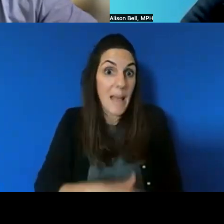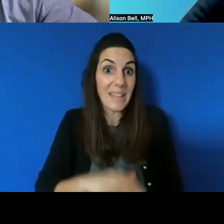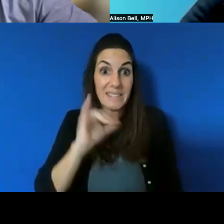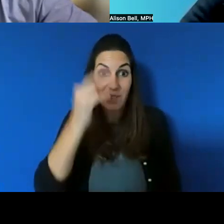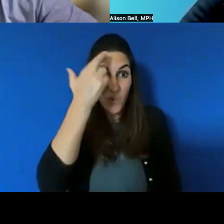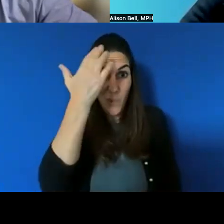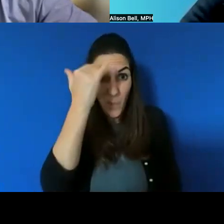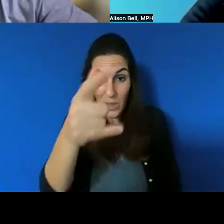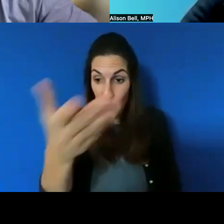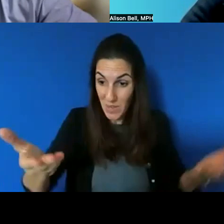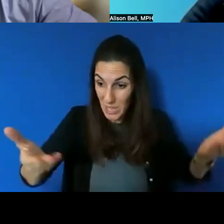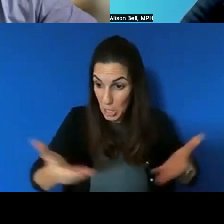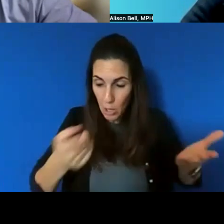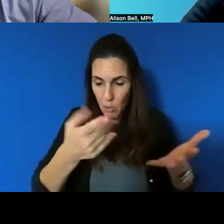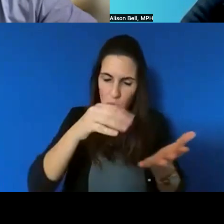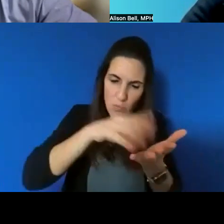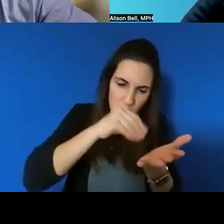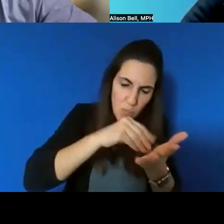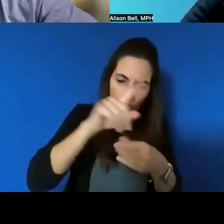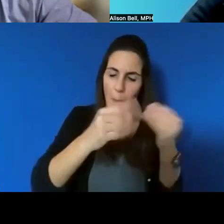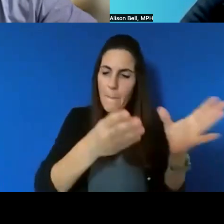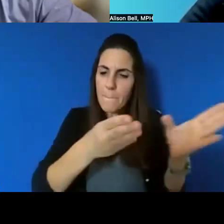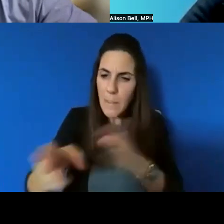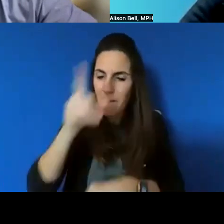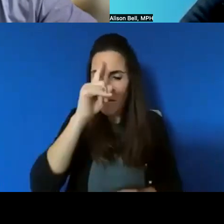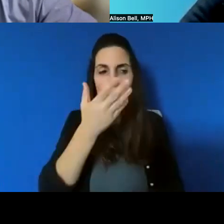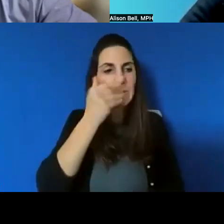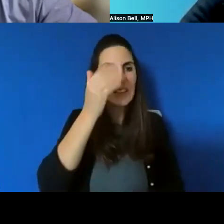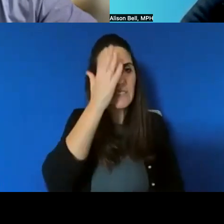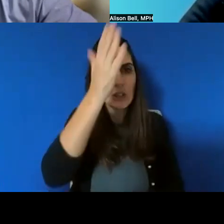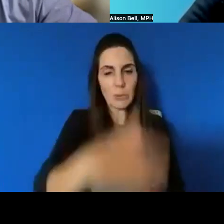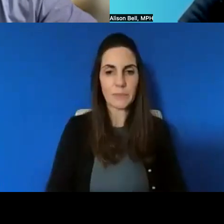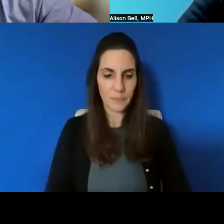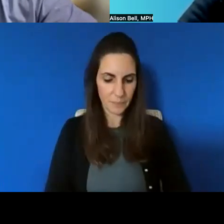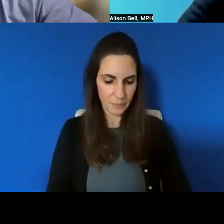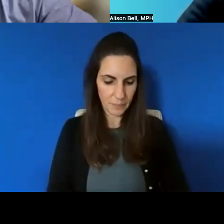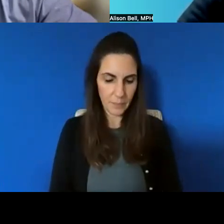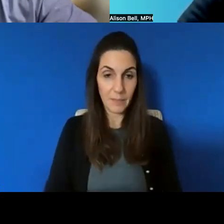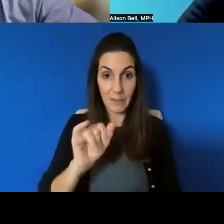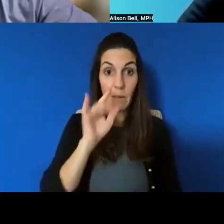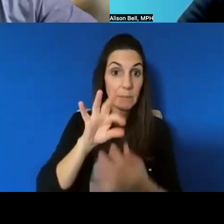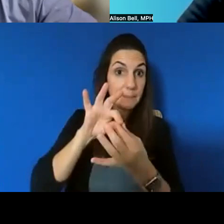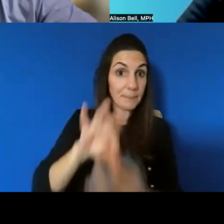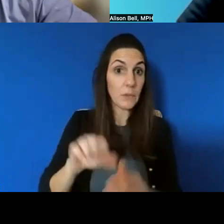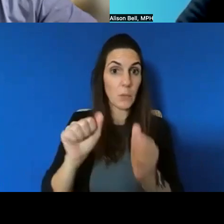is to learn about planning for your future and unfortunately a lot of that has to deal with money